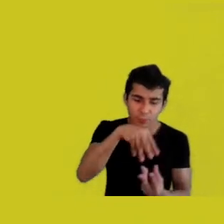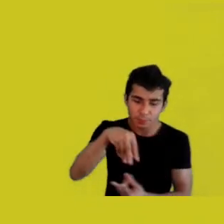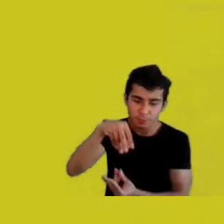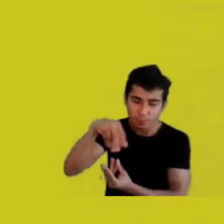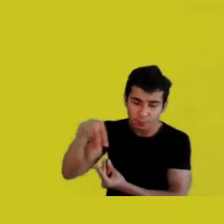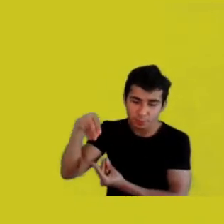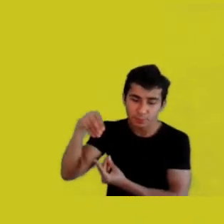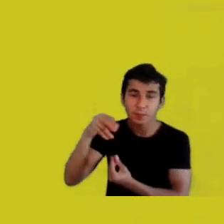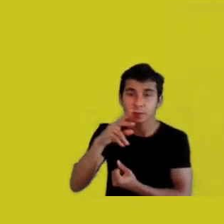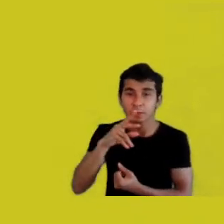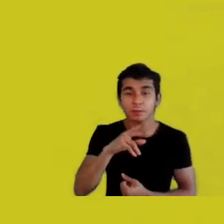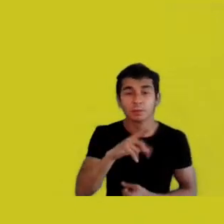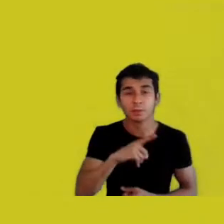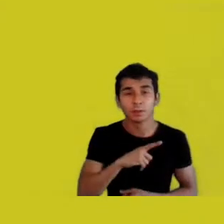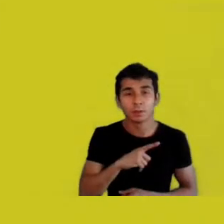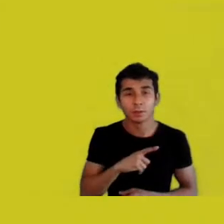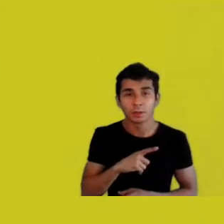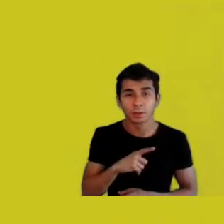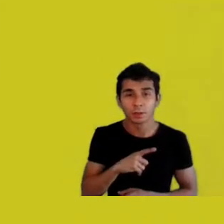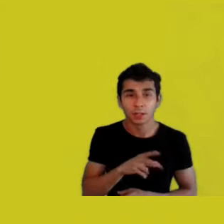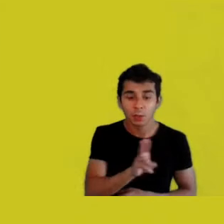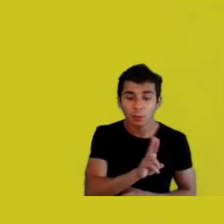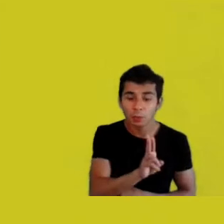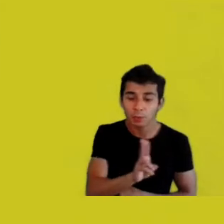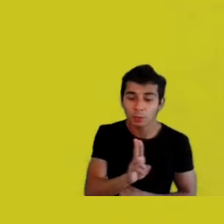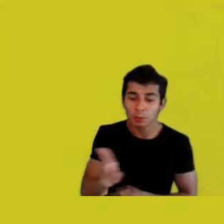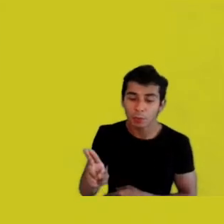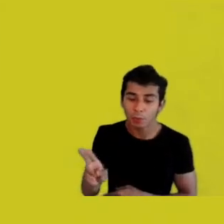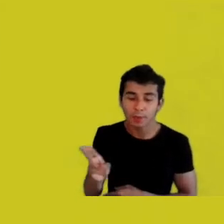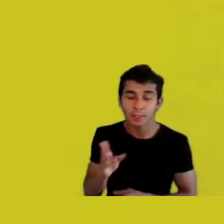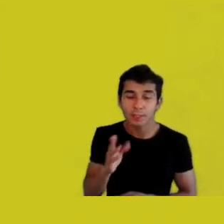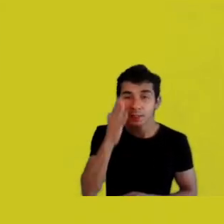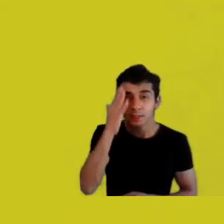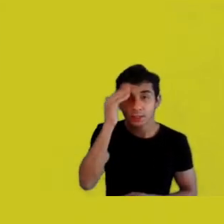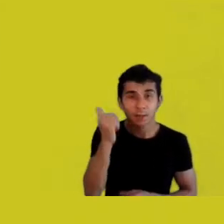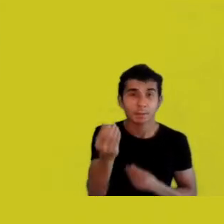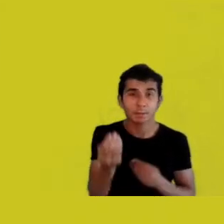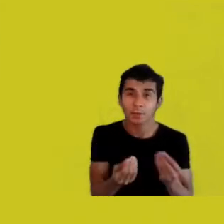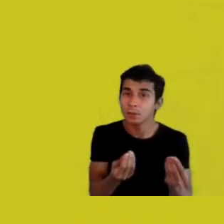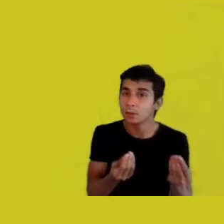When the shamans channel them, they sing, they identify themselves,